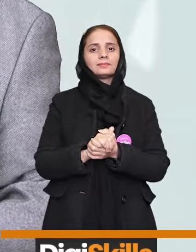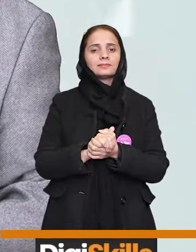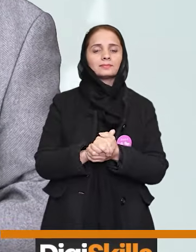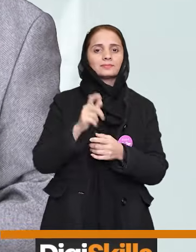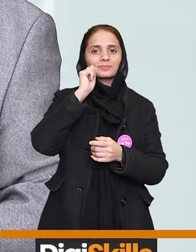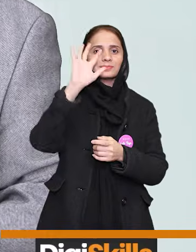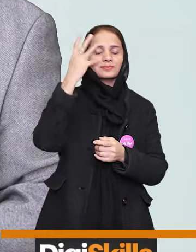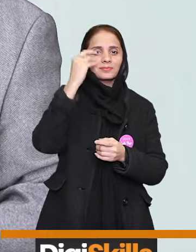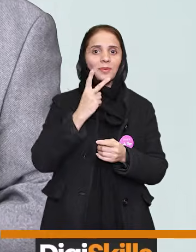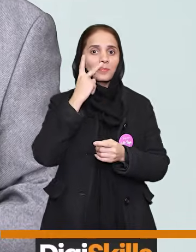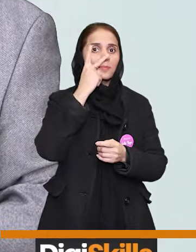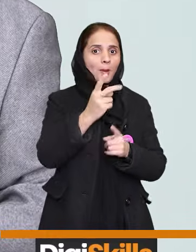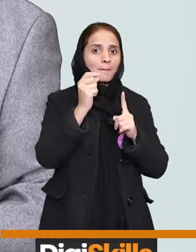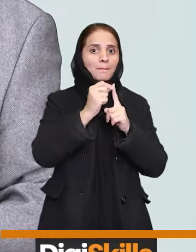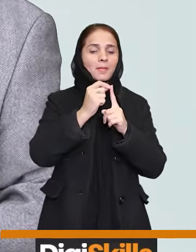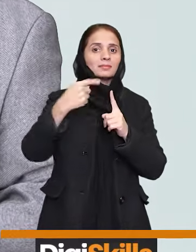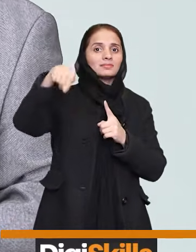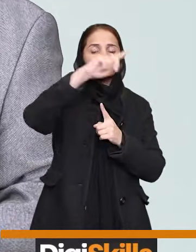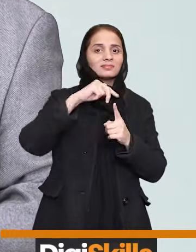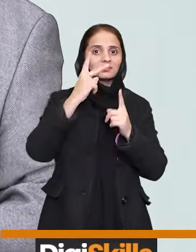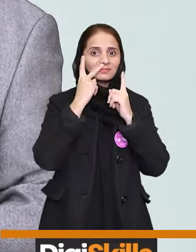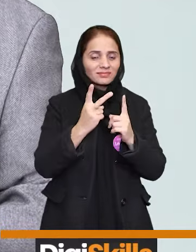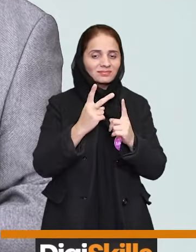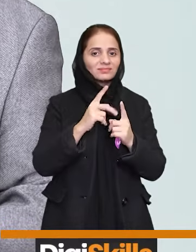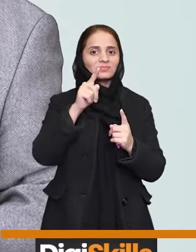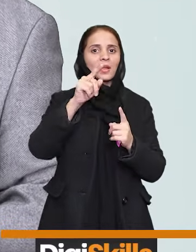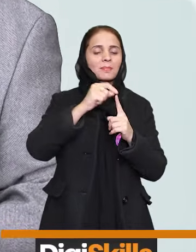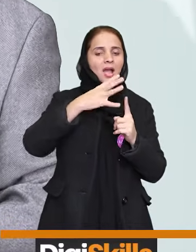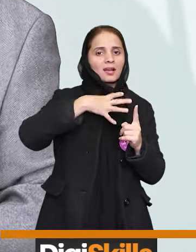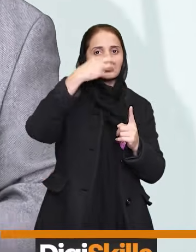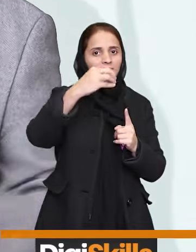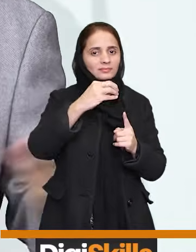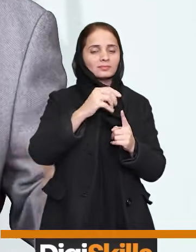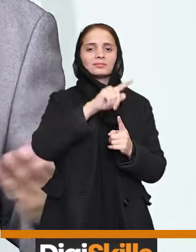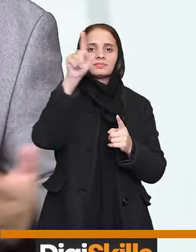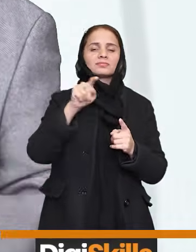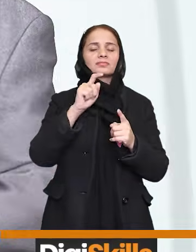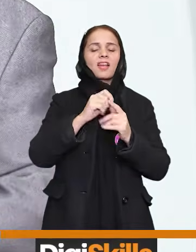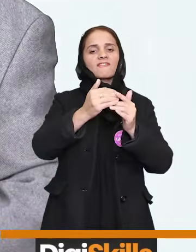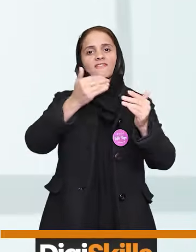once the employer put off from Pakistan then there no coming back.